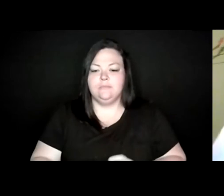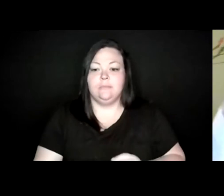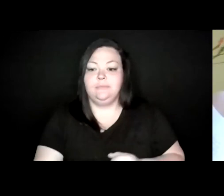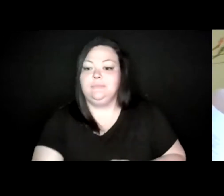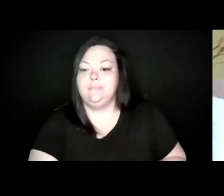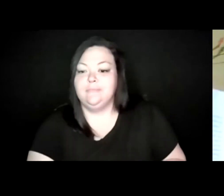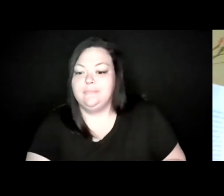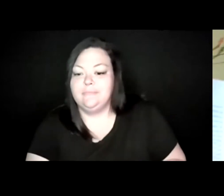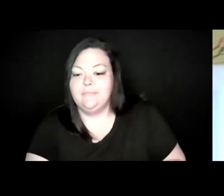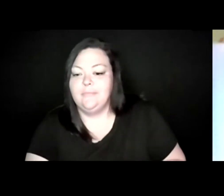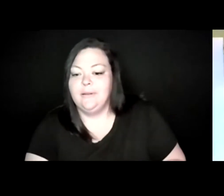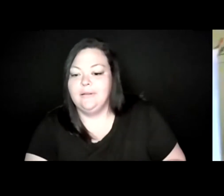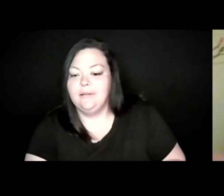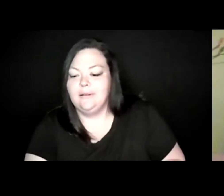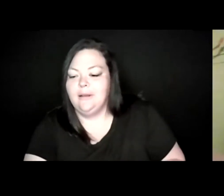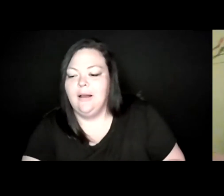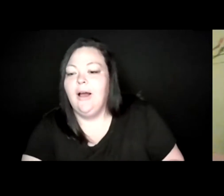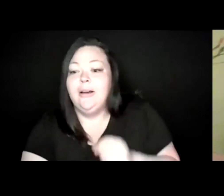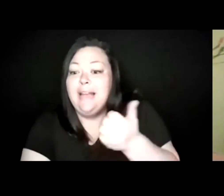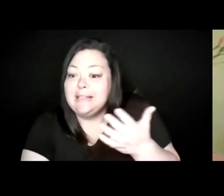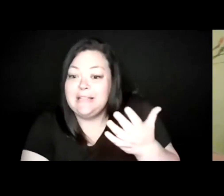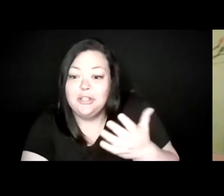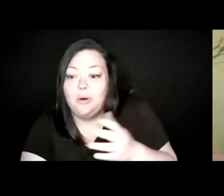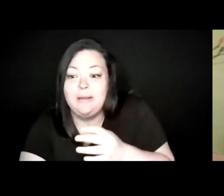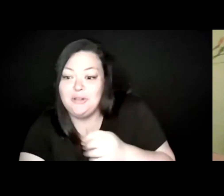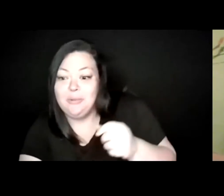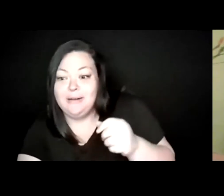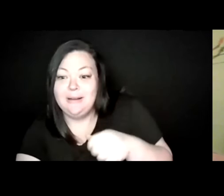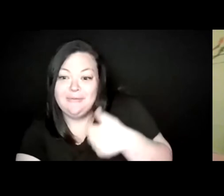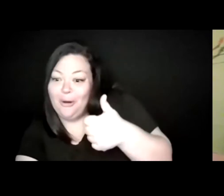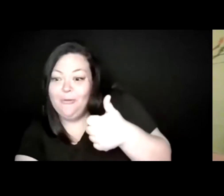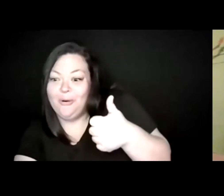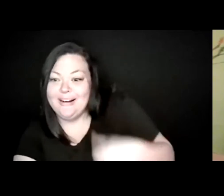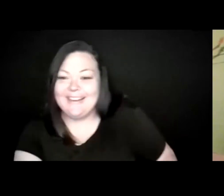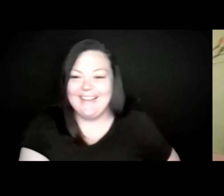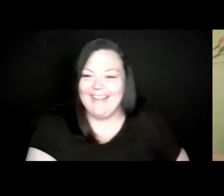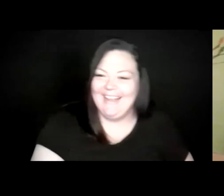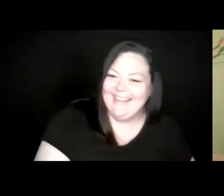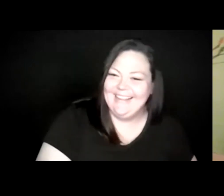Uh yes, it just won't be interpreted but go for it. --Okay if not, that's fine I just